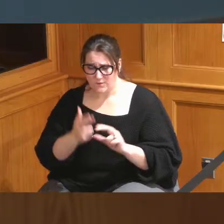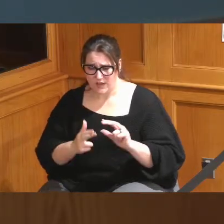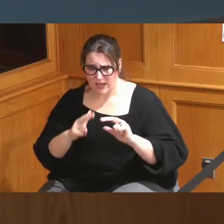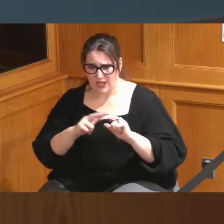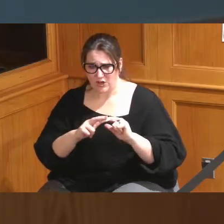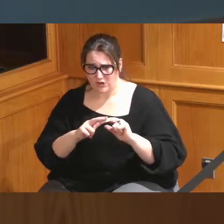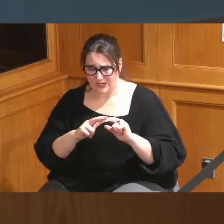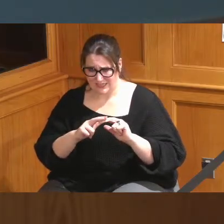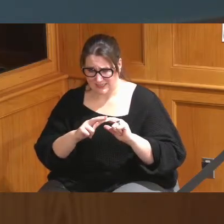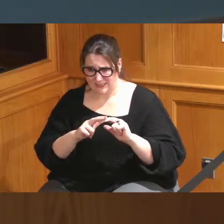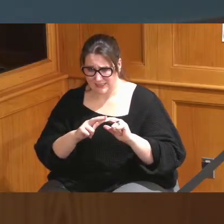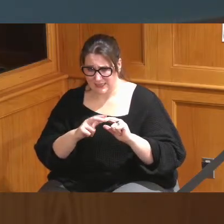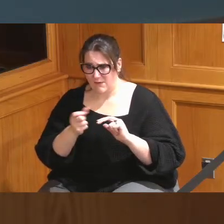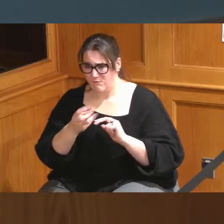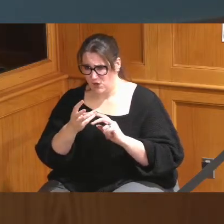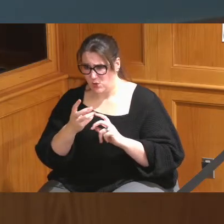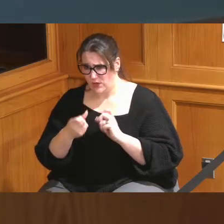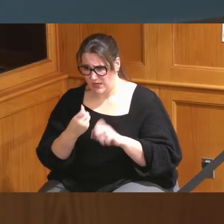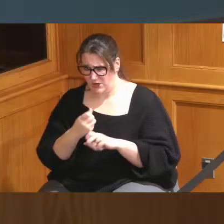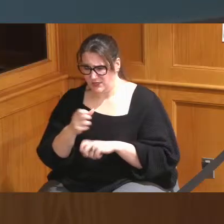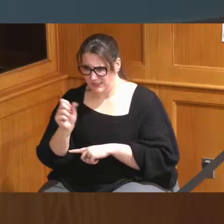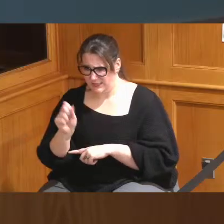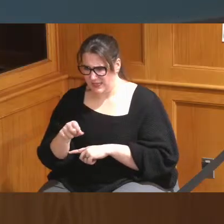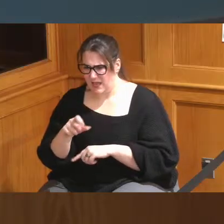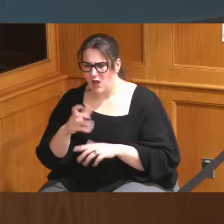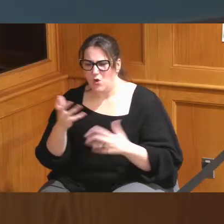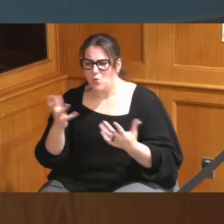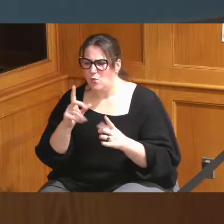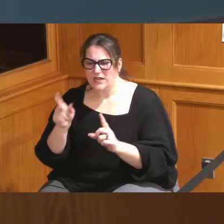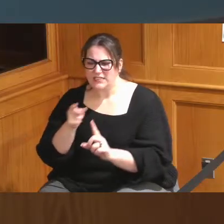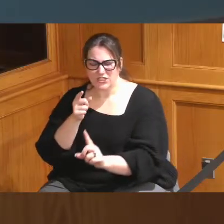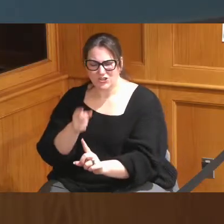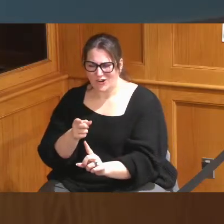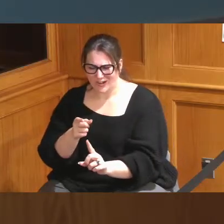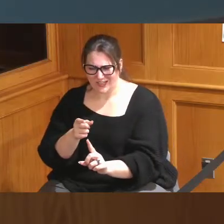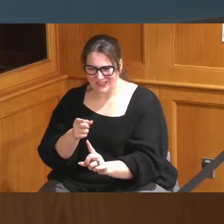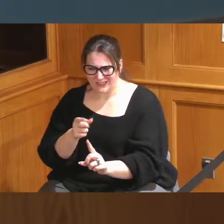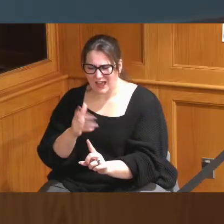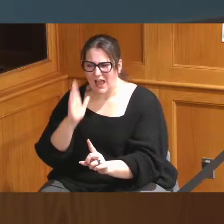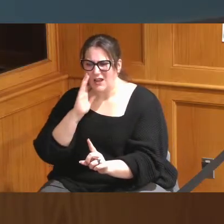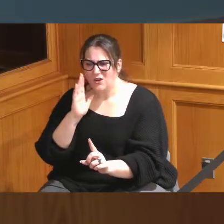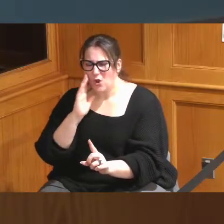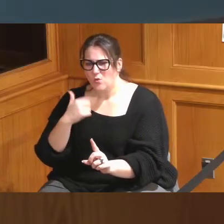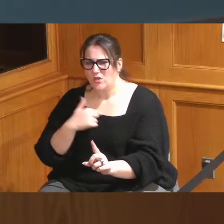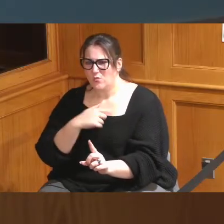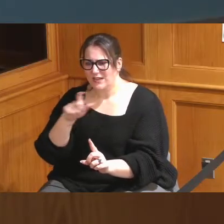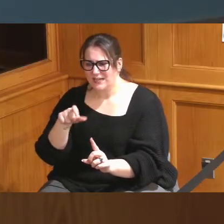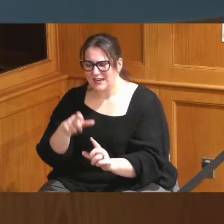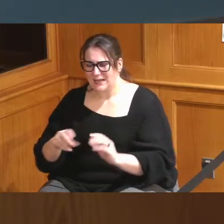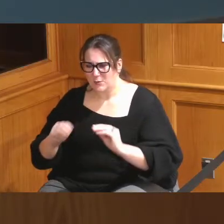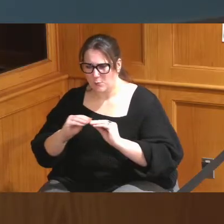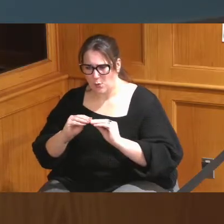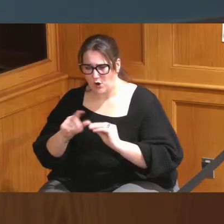couple or few years is what is the target? I mean I know that we needed more. you articulated that